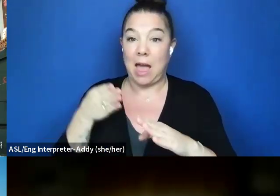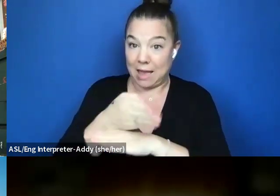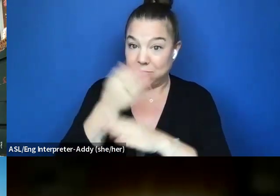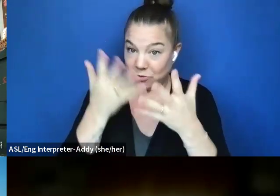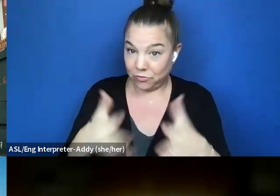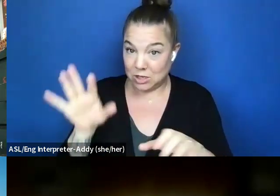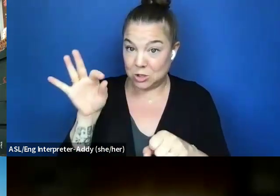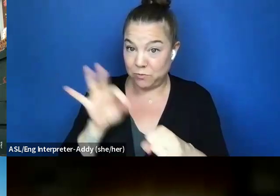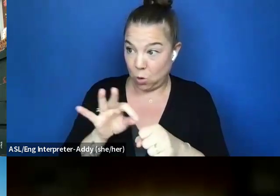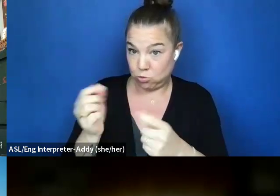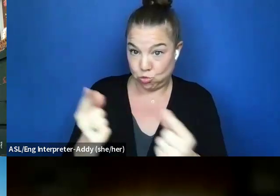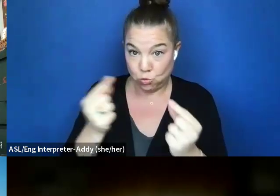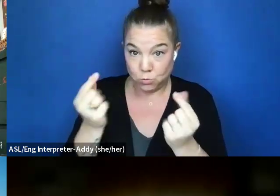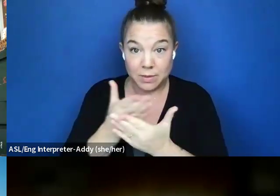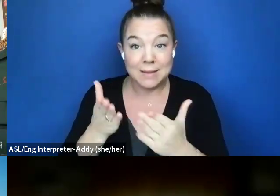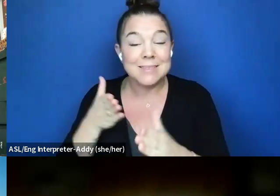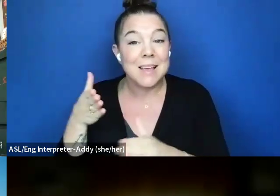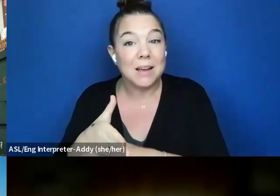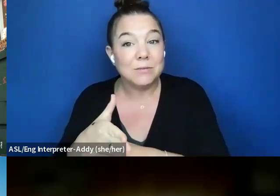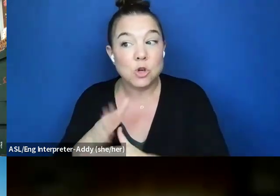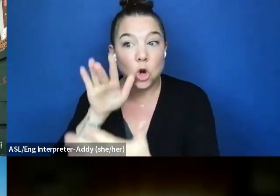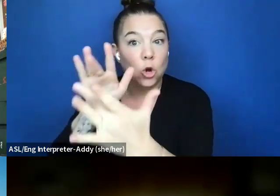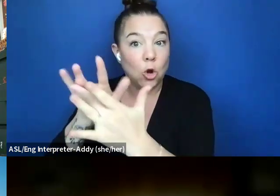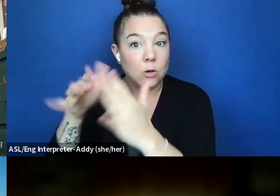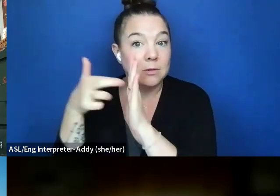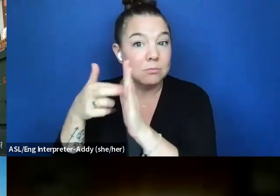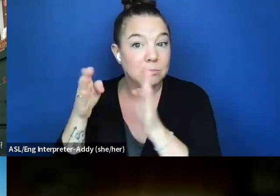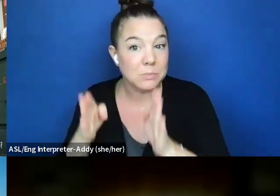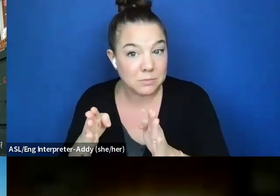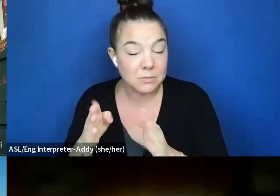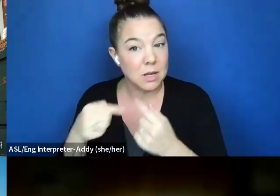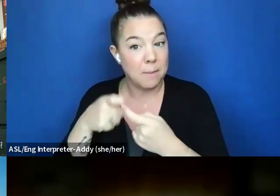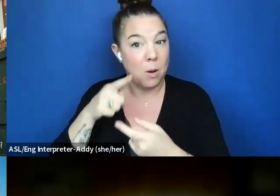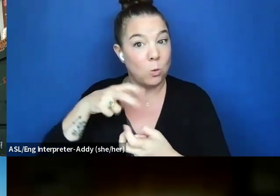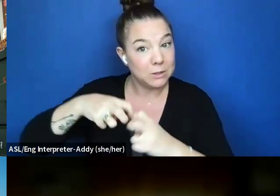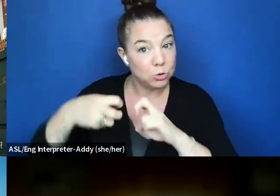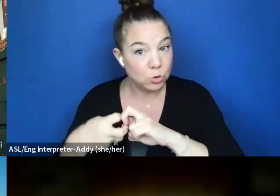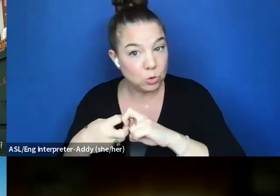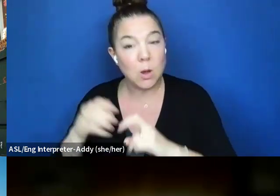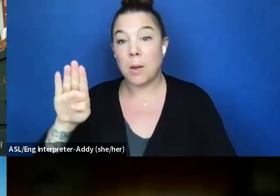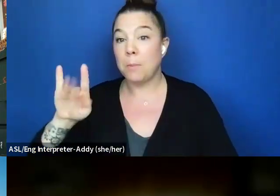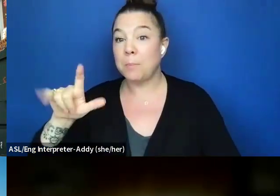Don Posh: Do people actually contact their representatives on issues. Do they know what bills are going through?